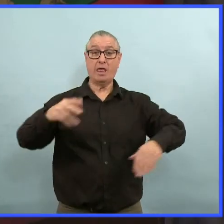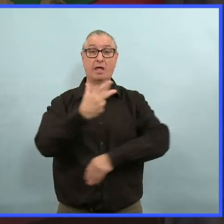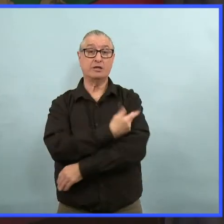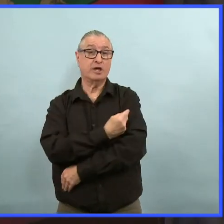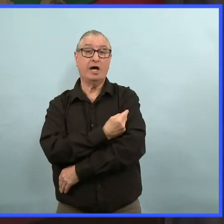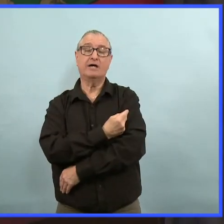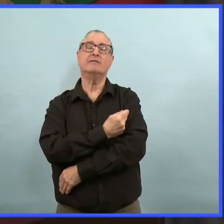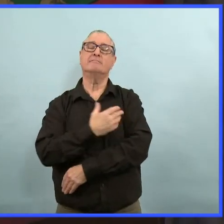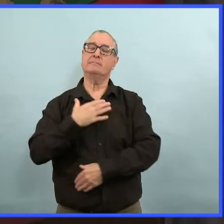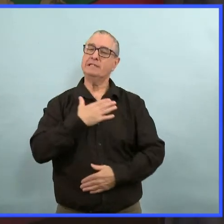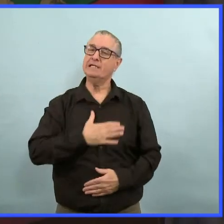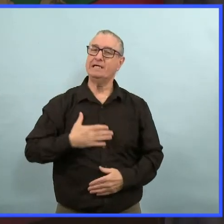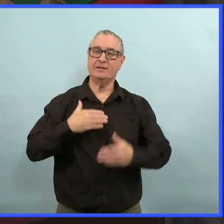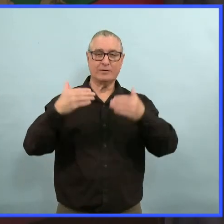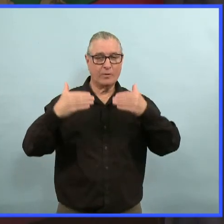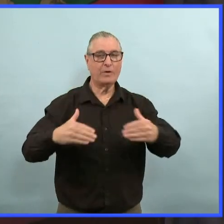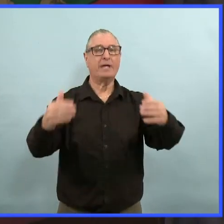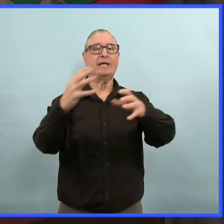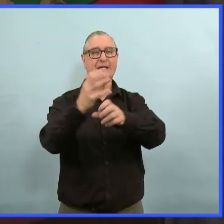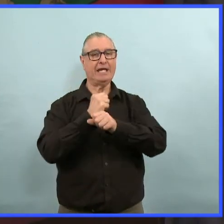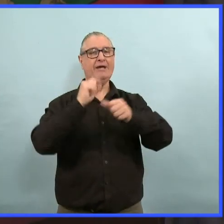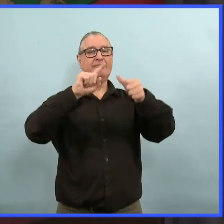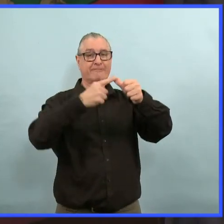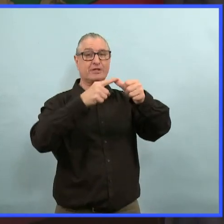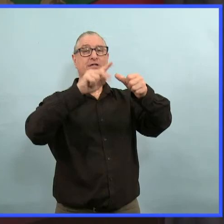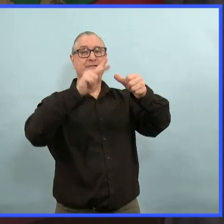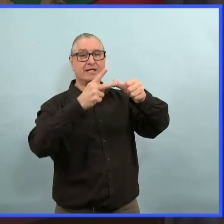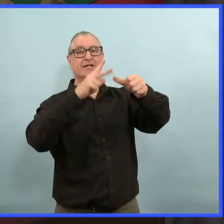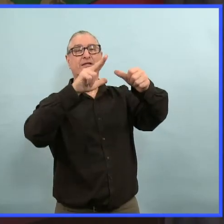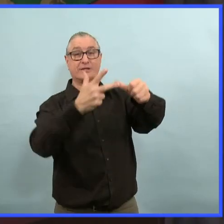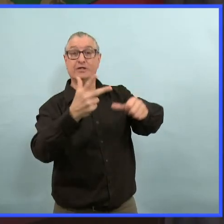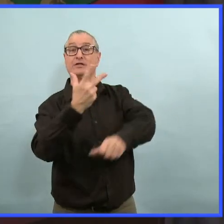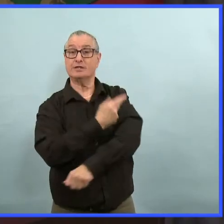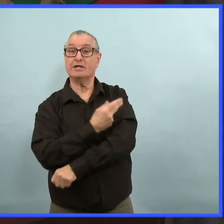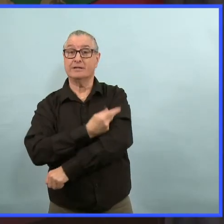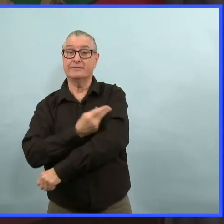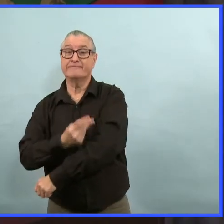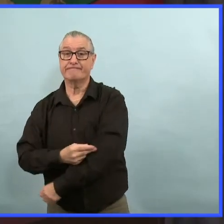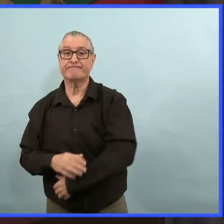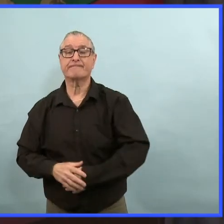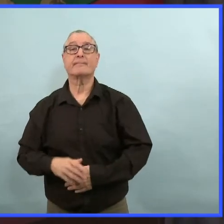but we will be looking as a vaccination implementation task force led by dr reimer